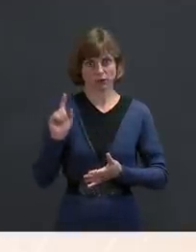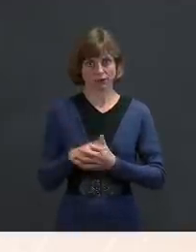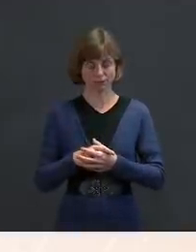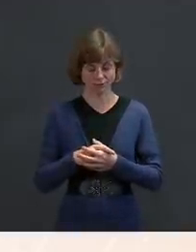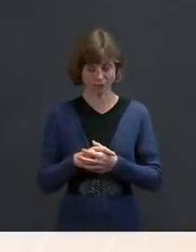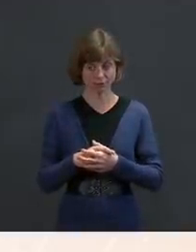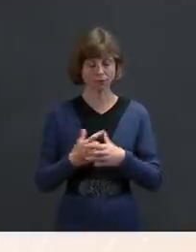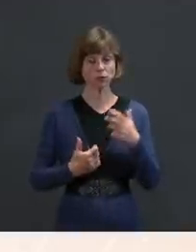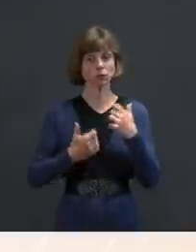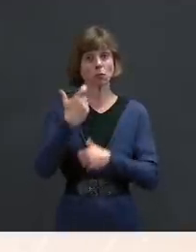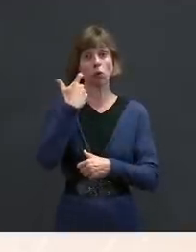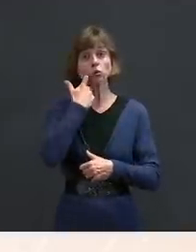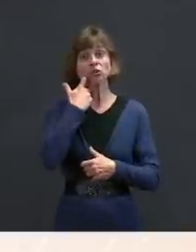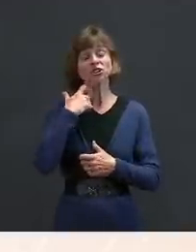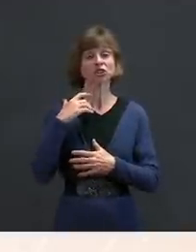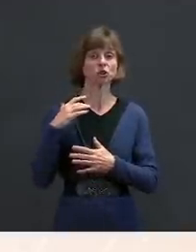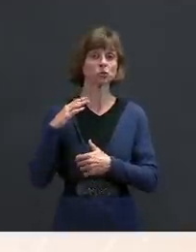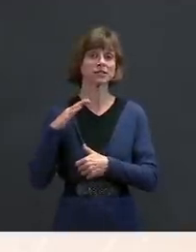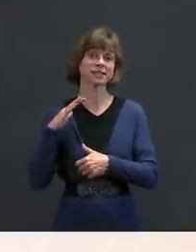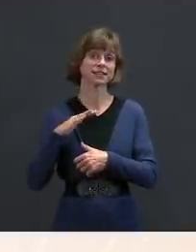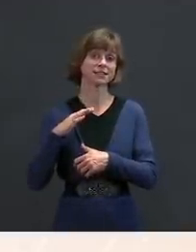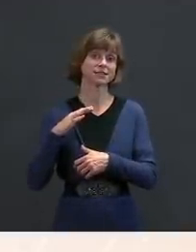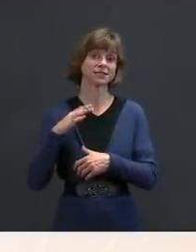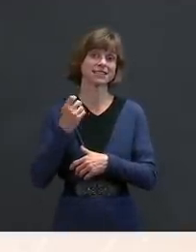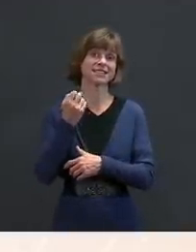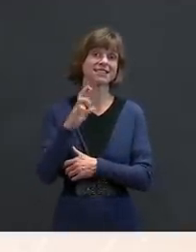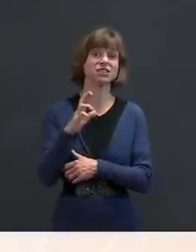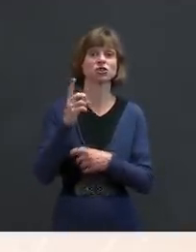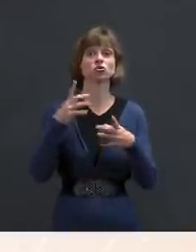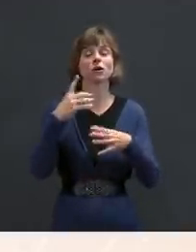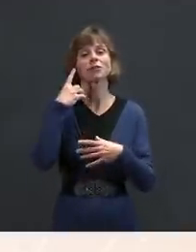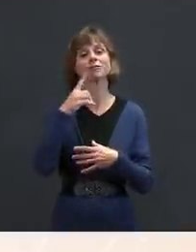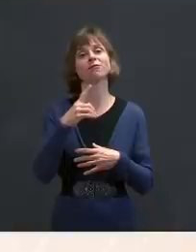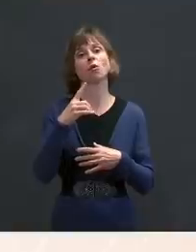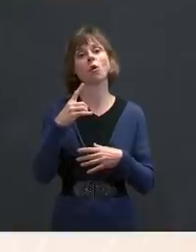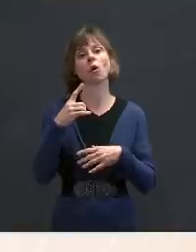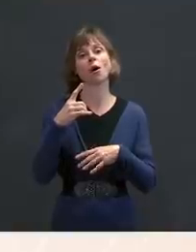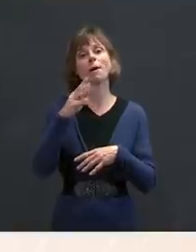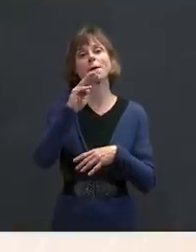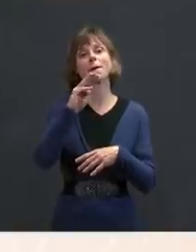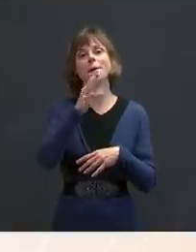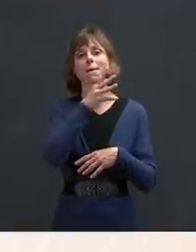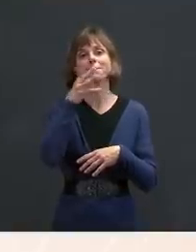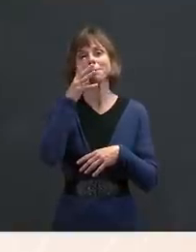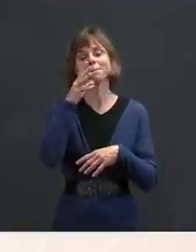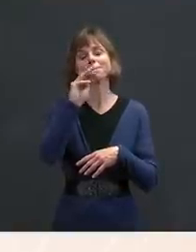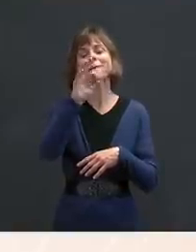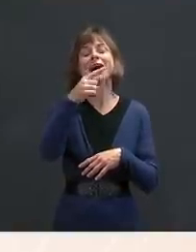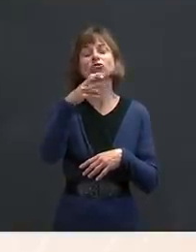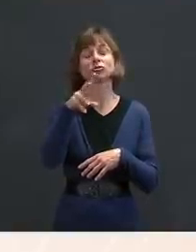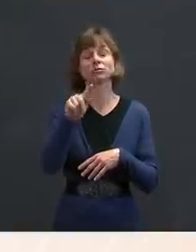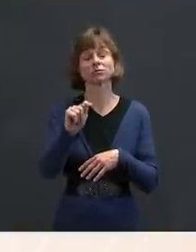as the senior director of the Migrant Rights and Justice program of the Women's Refugee Commission.